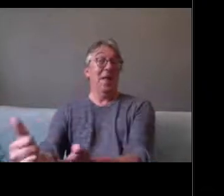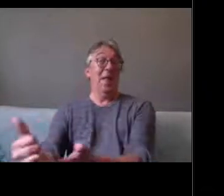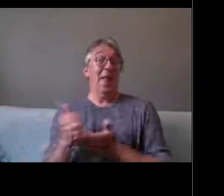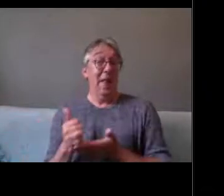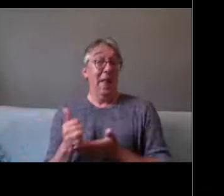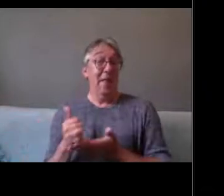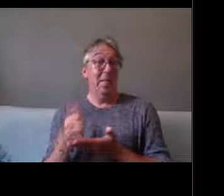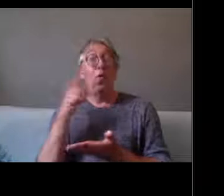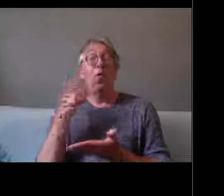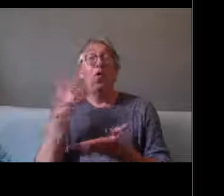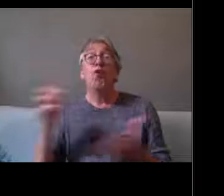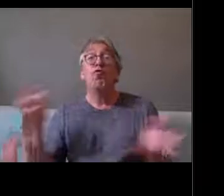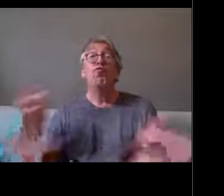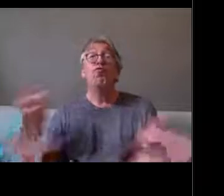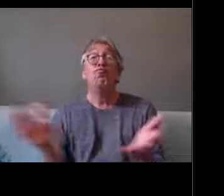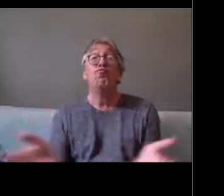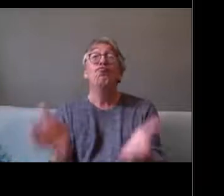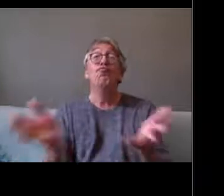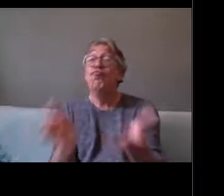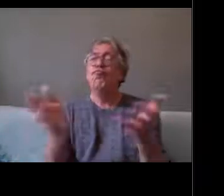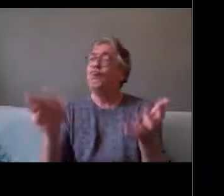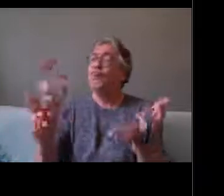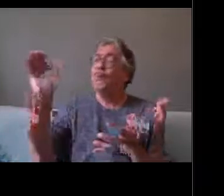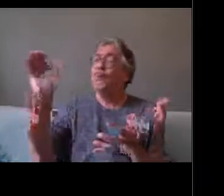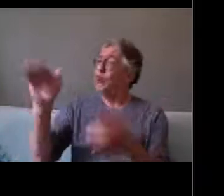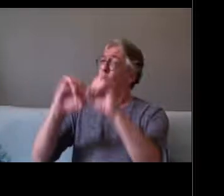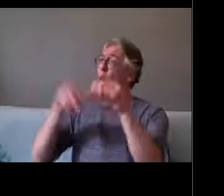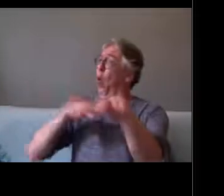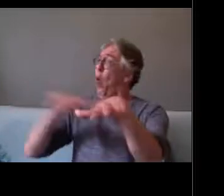and make other sending organisations aware of its existence.